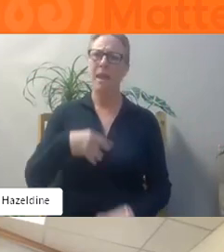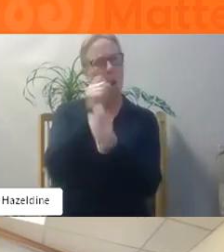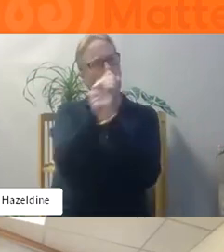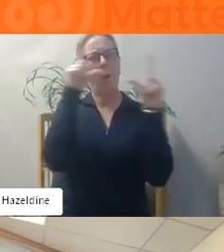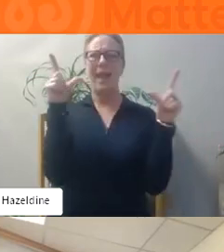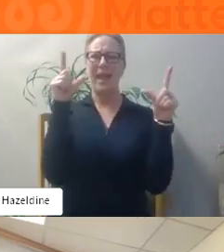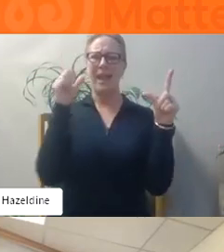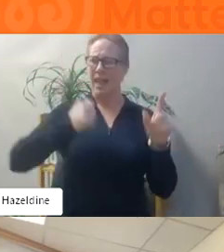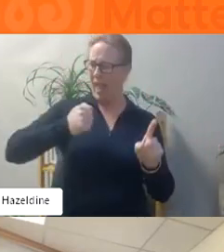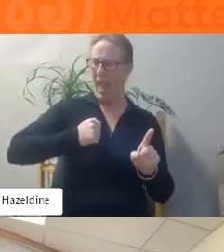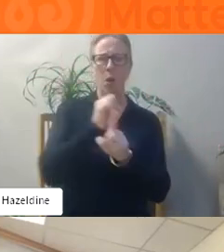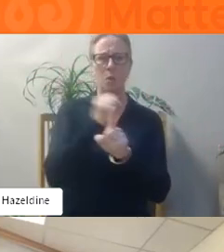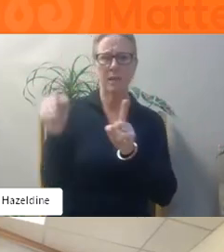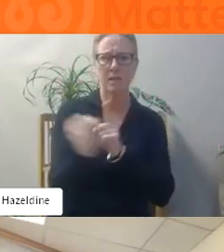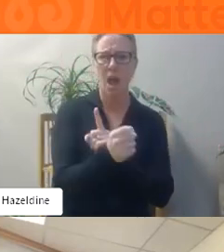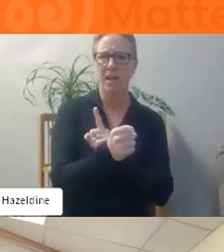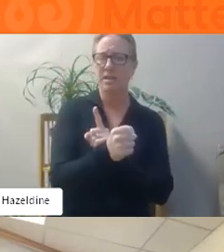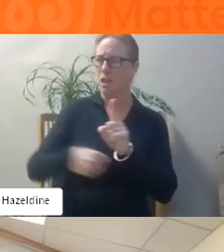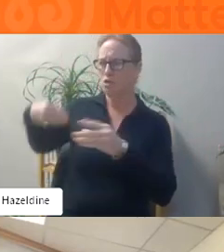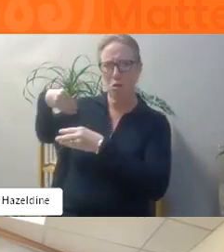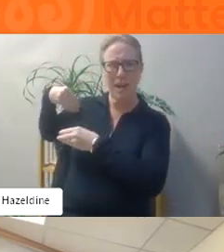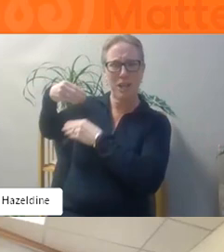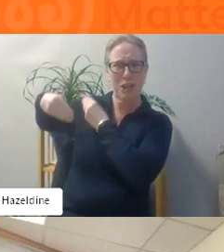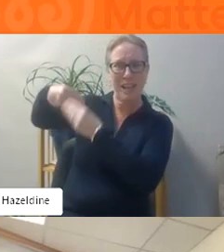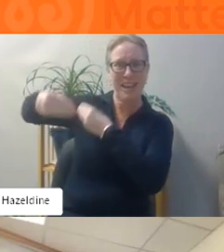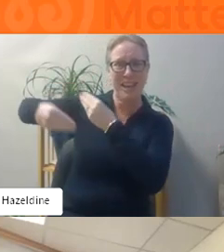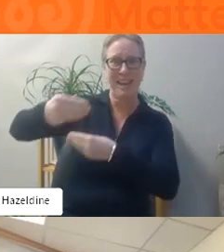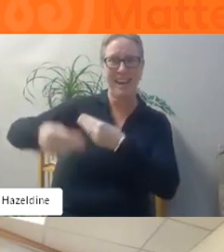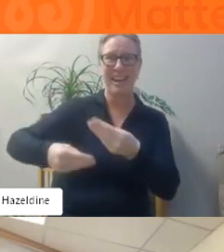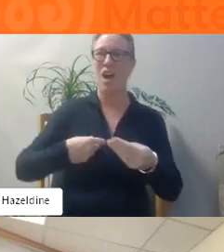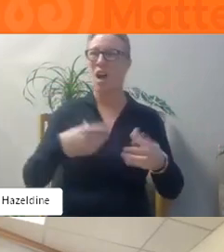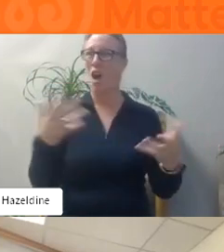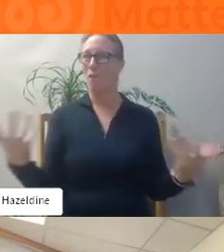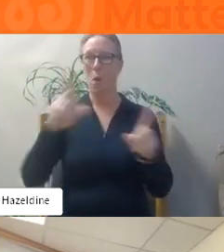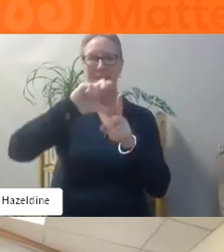society has a long tradition of creating parking spaces for disabilities,